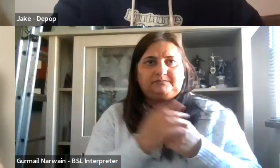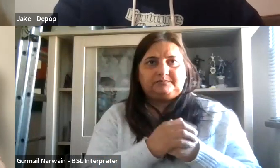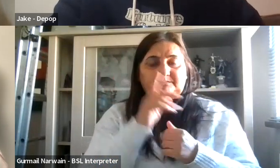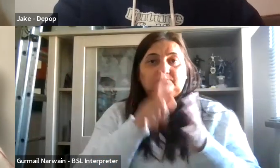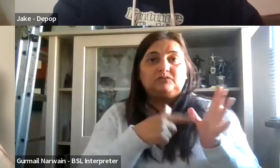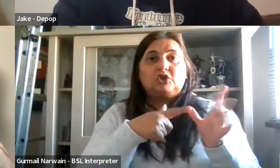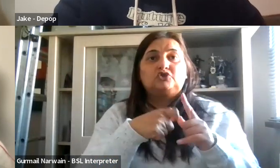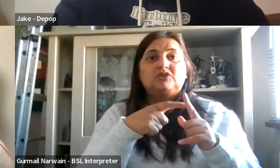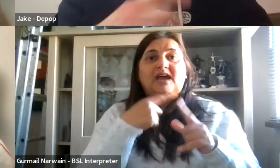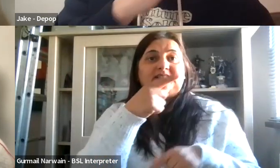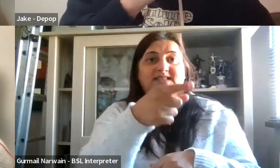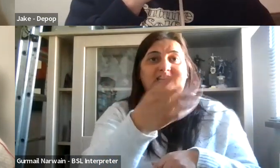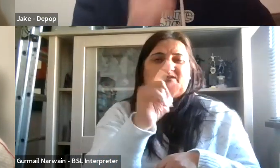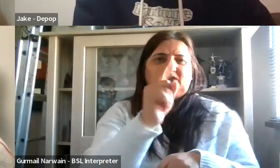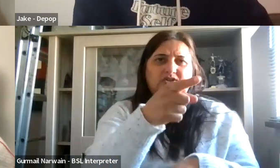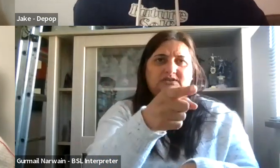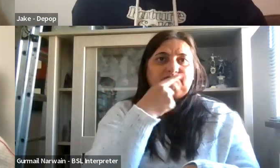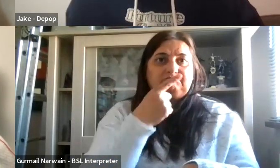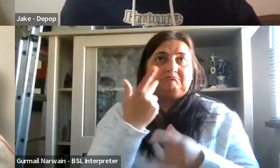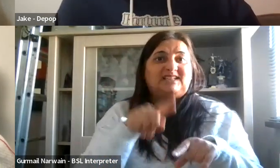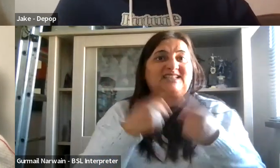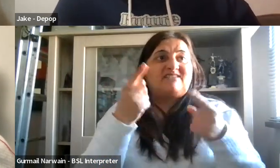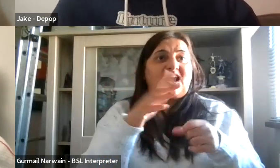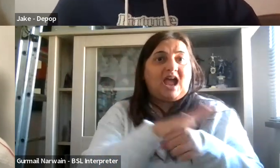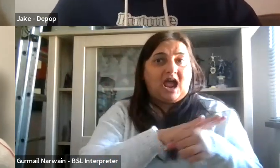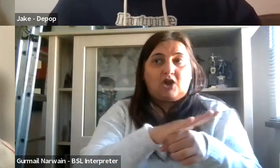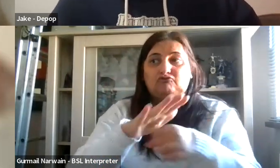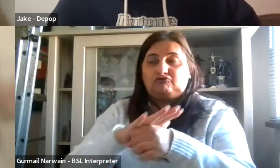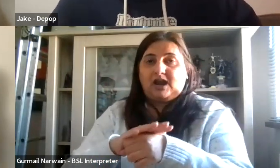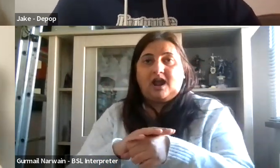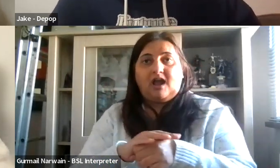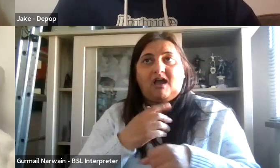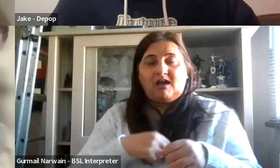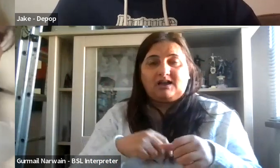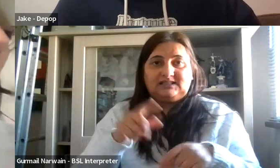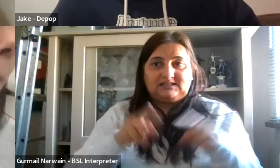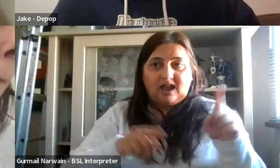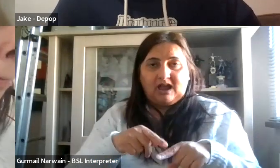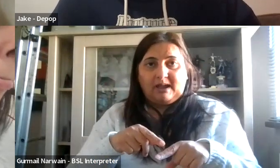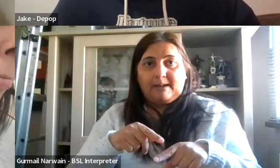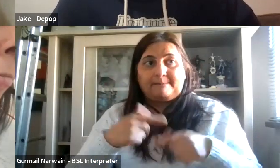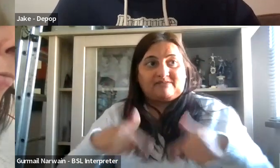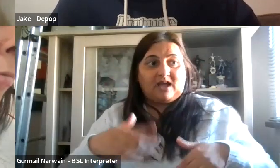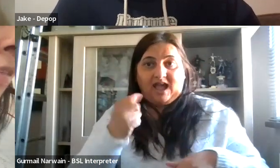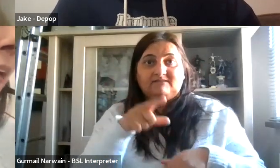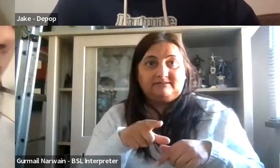You said at the beginning that you've got lots of different areas and lots of different role types available. I know, Jake, you said you have a lot of different areas and role types available.